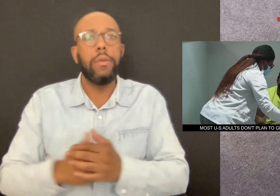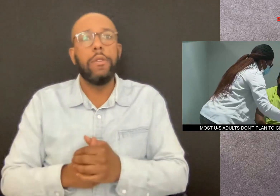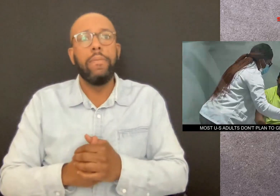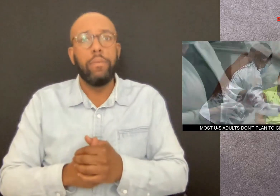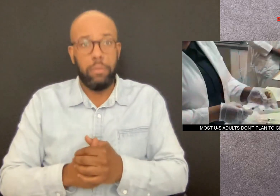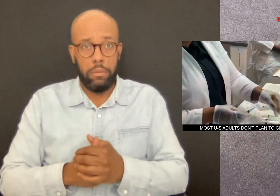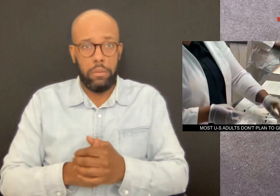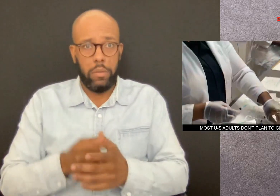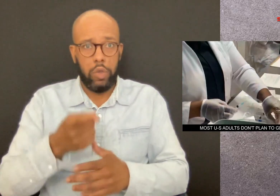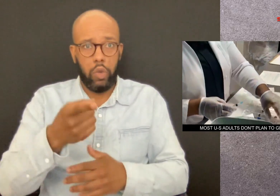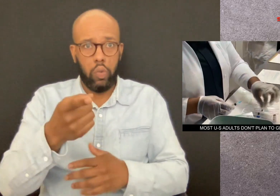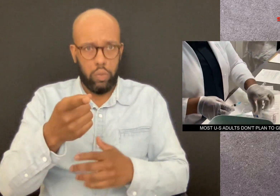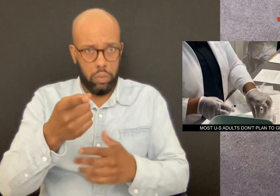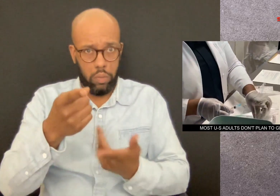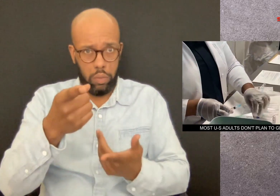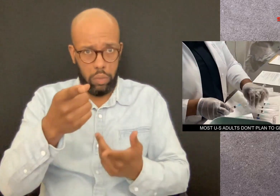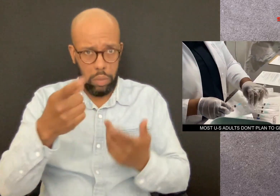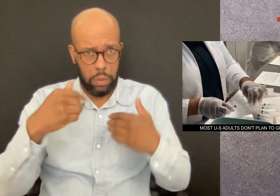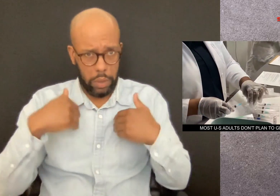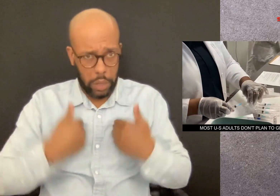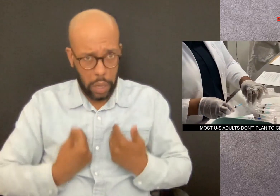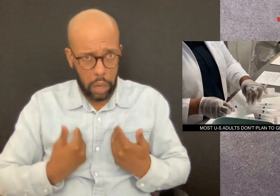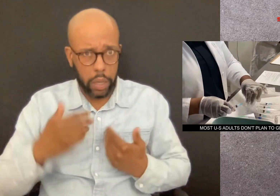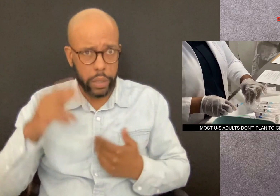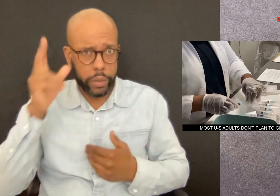what about you are you tired of hearing about vaccines